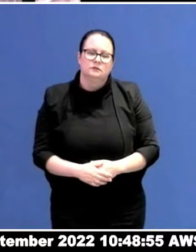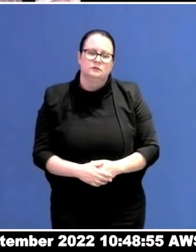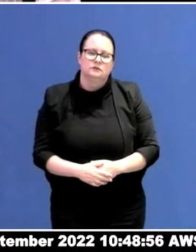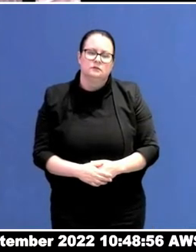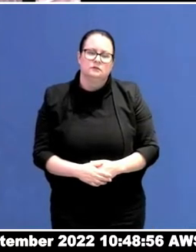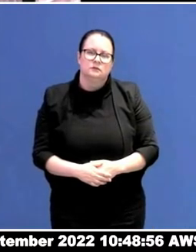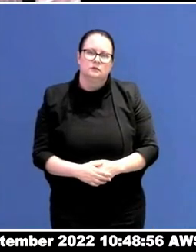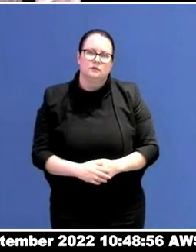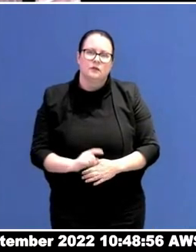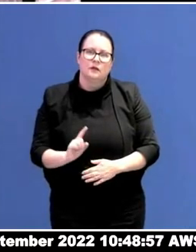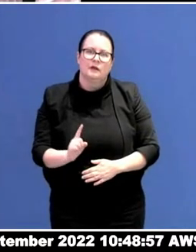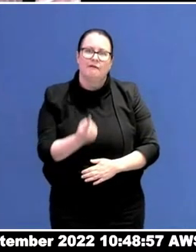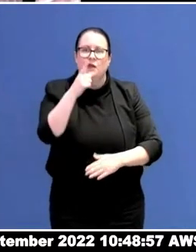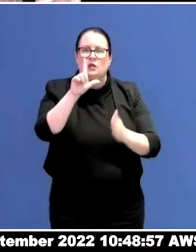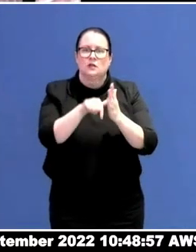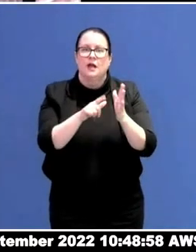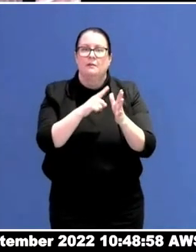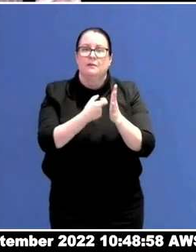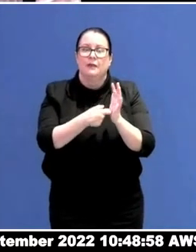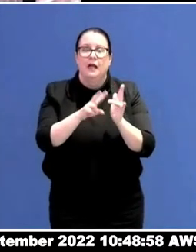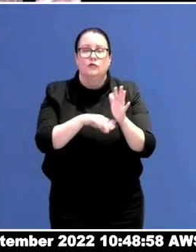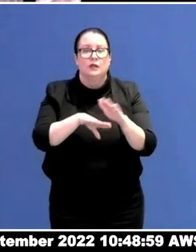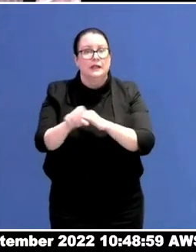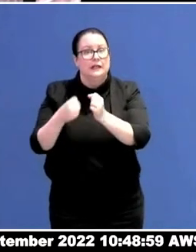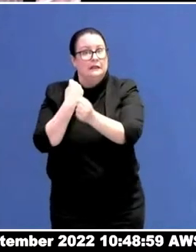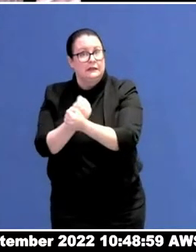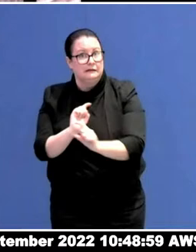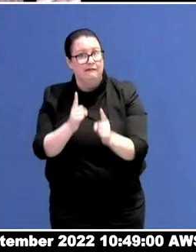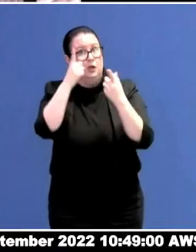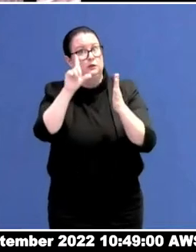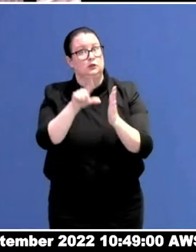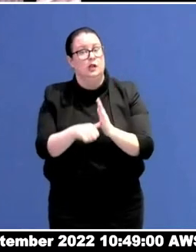that Aaron had been in custody? Yes.